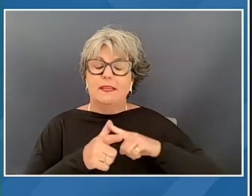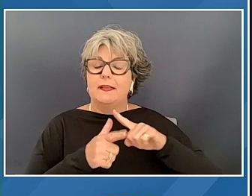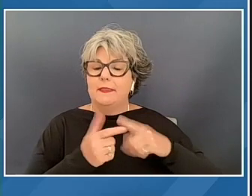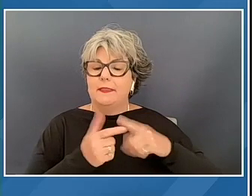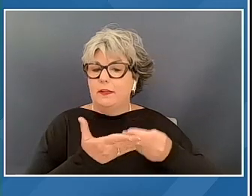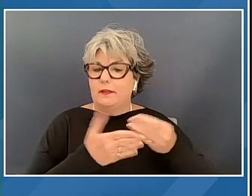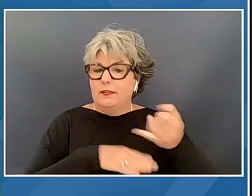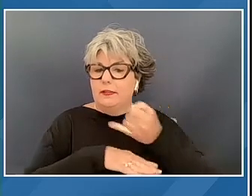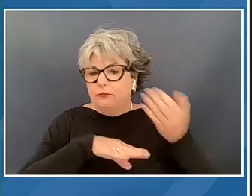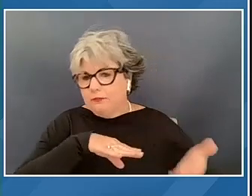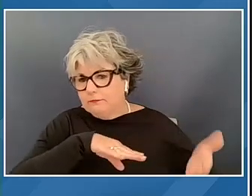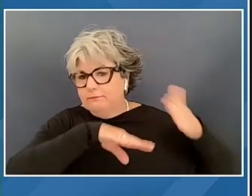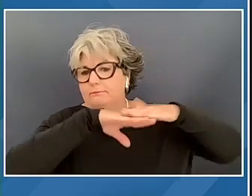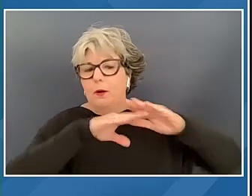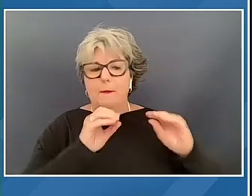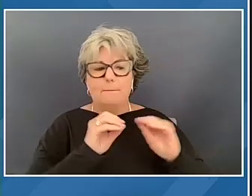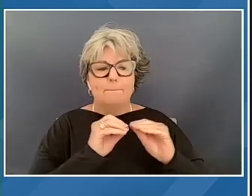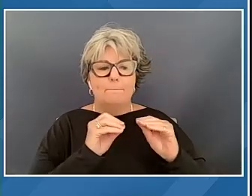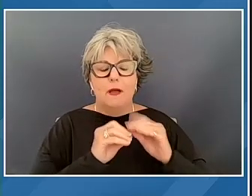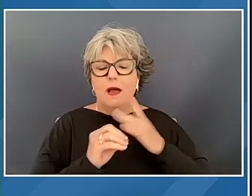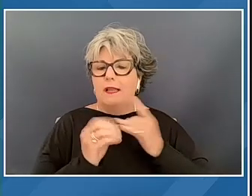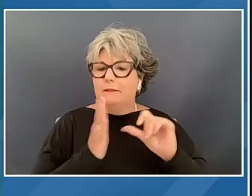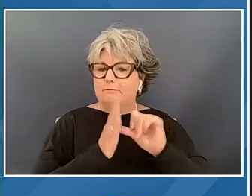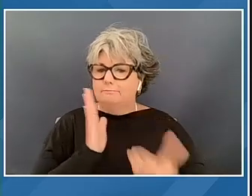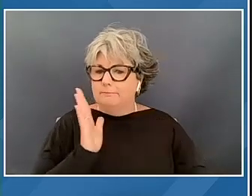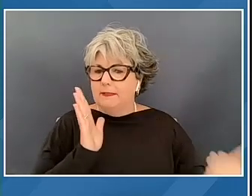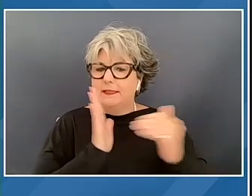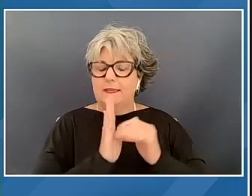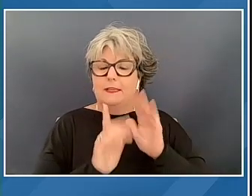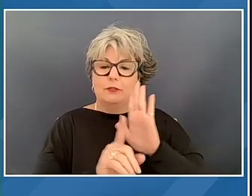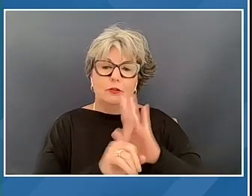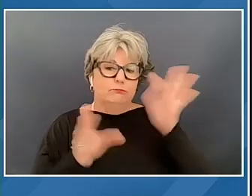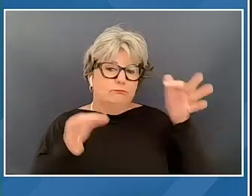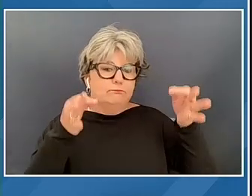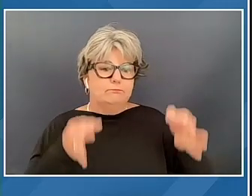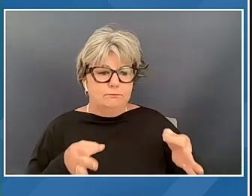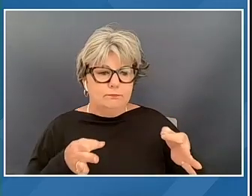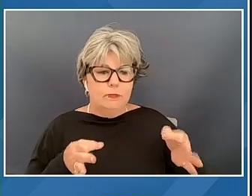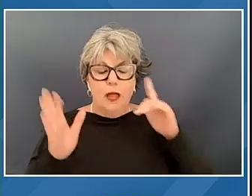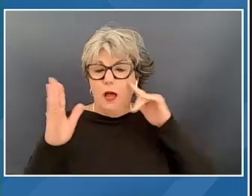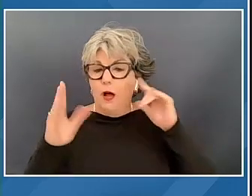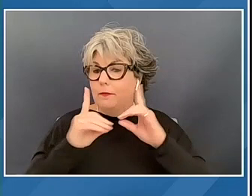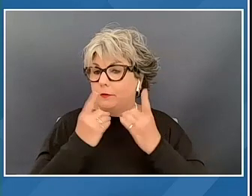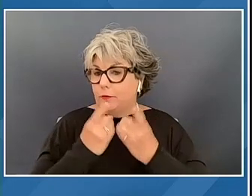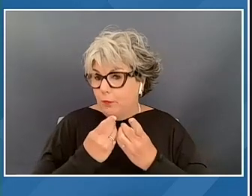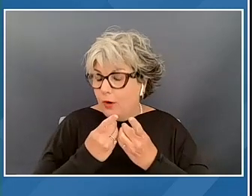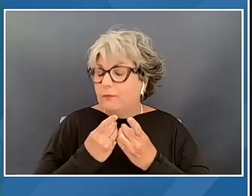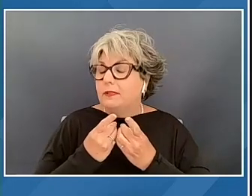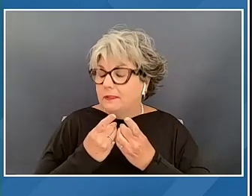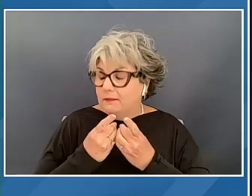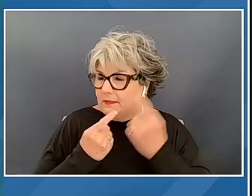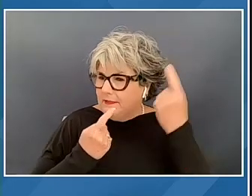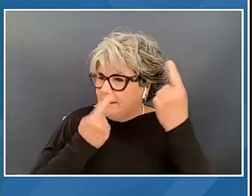And so I would like to reiterate Yael's call that I hope that the Department is thinking of ways to cancel these borrowers